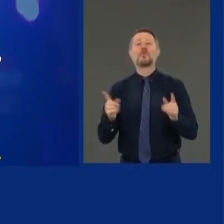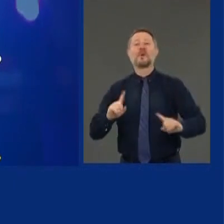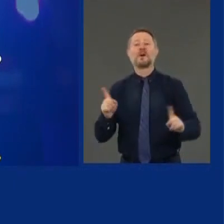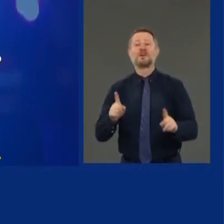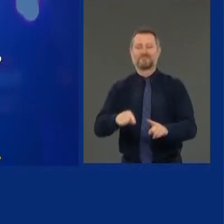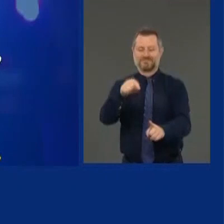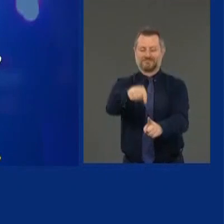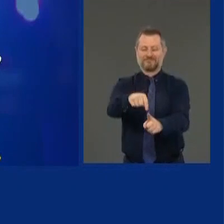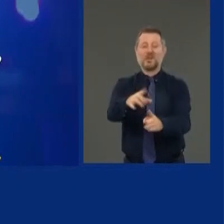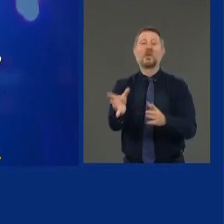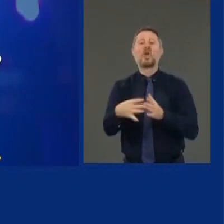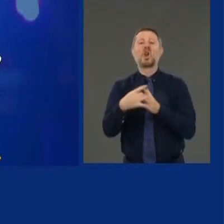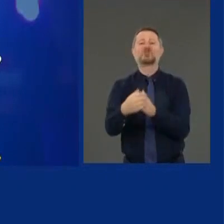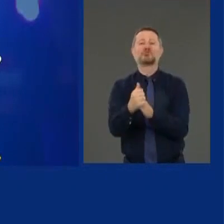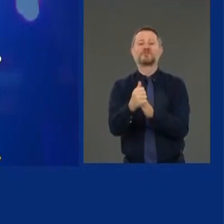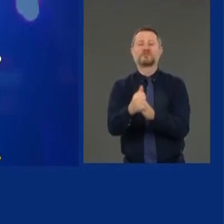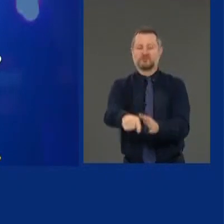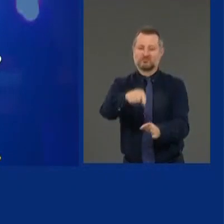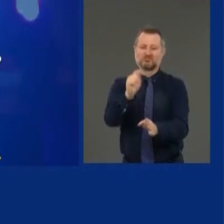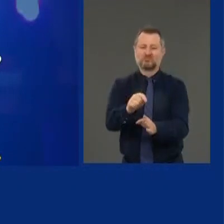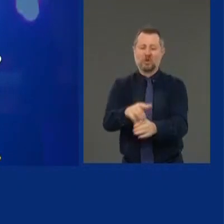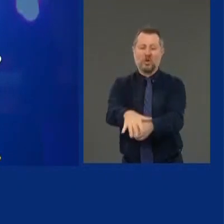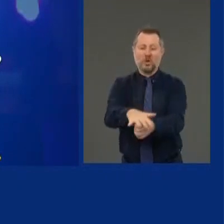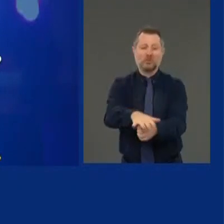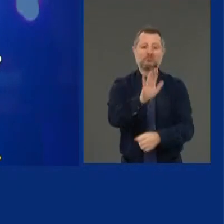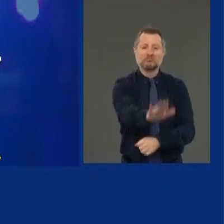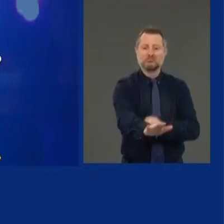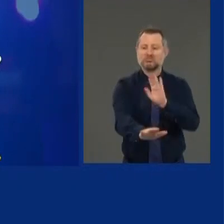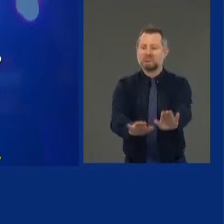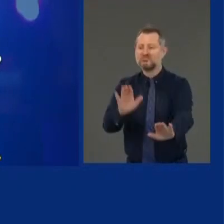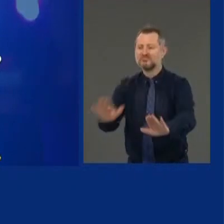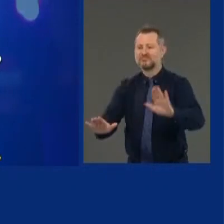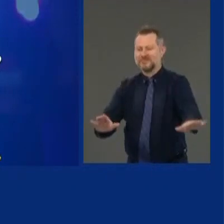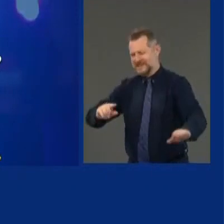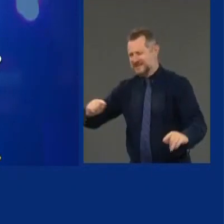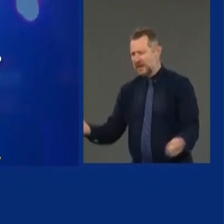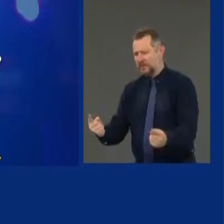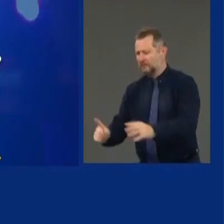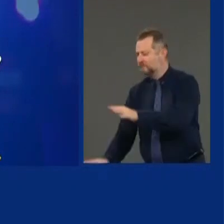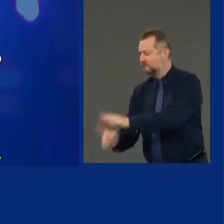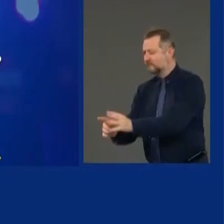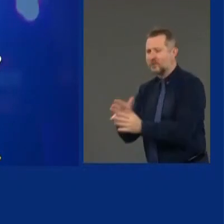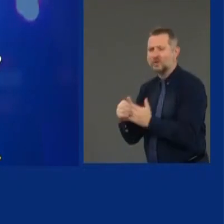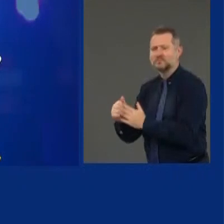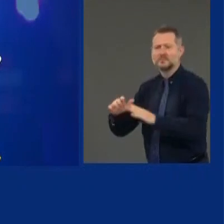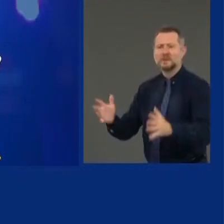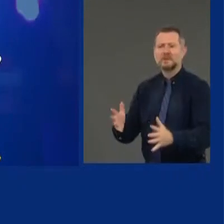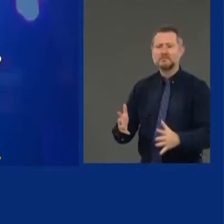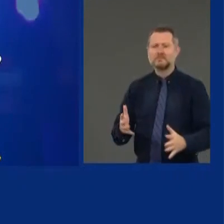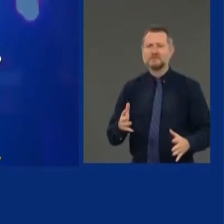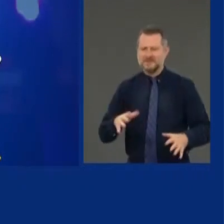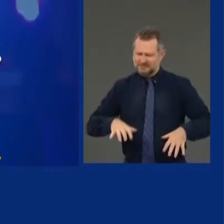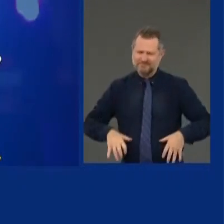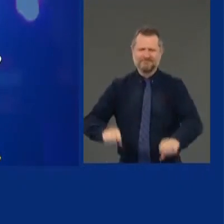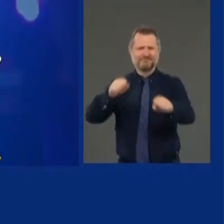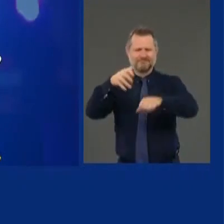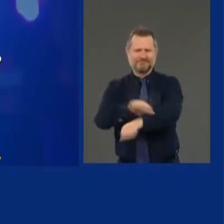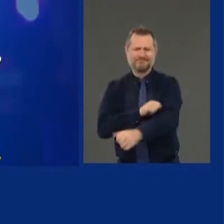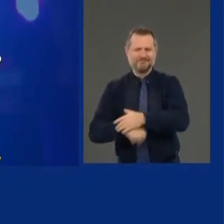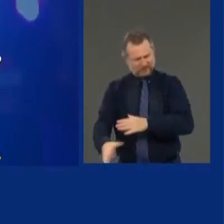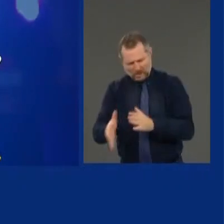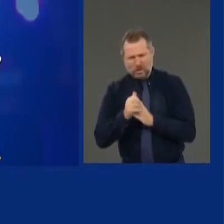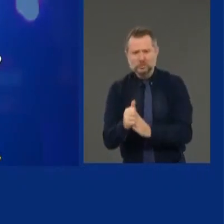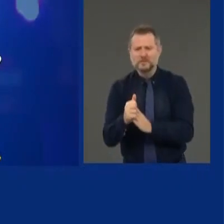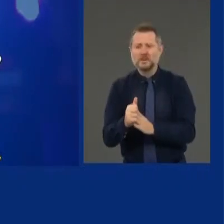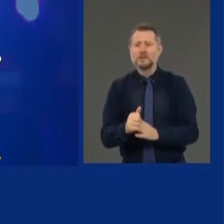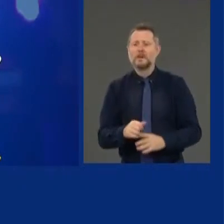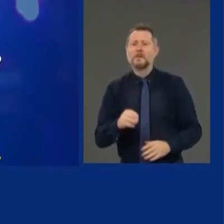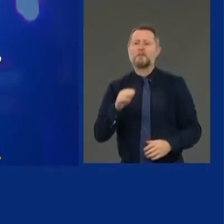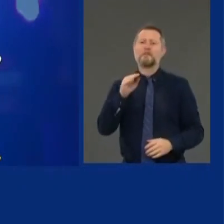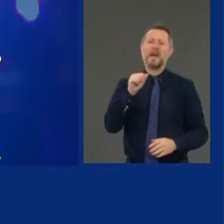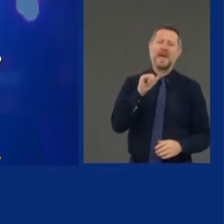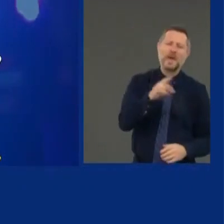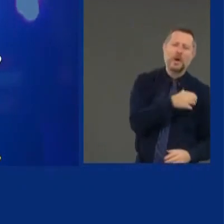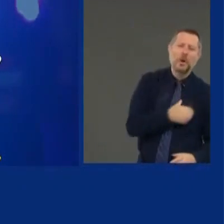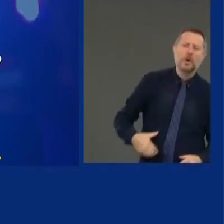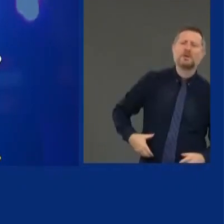THAT STARTS WITH LEADERSHIP.